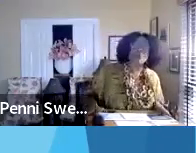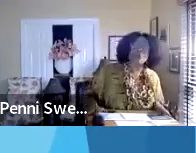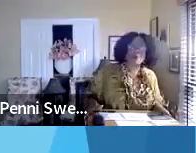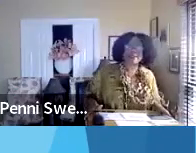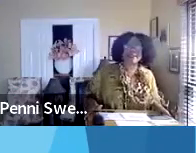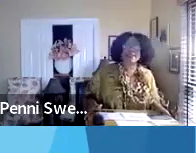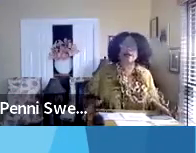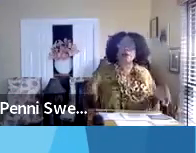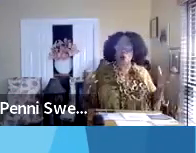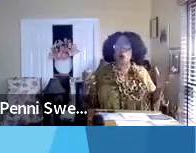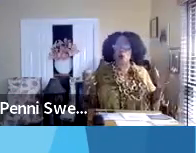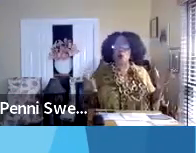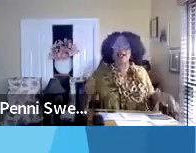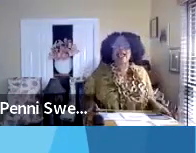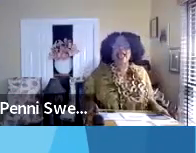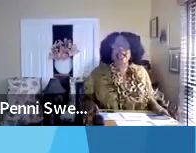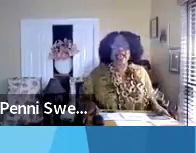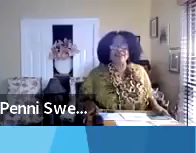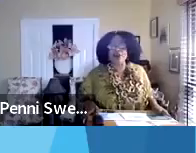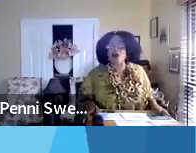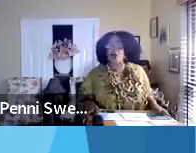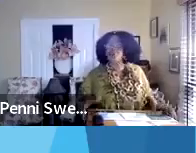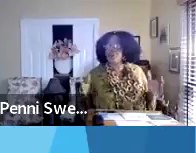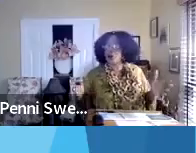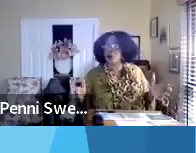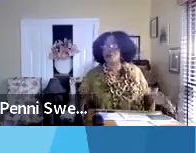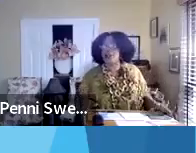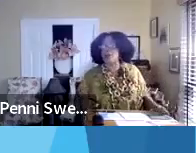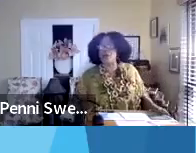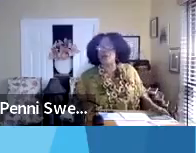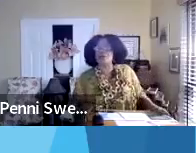outstanding team member and handles a whole lot of stuff for us in order to deliver this. So